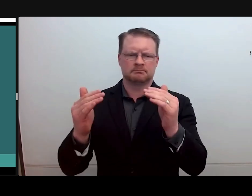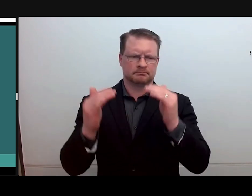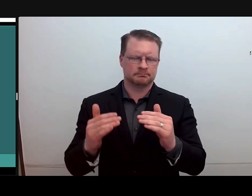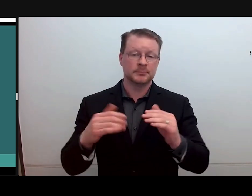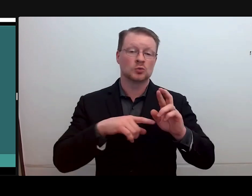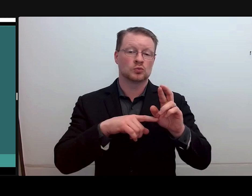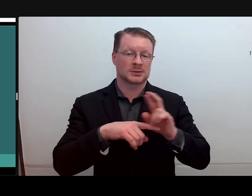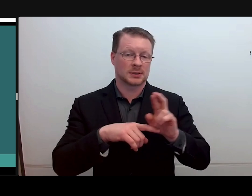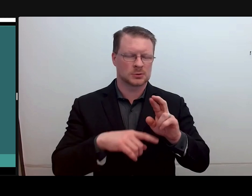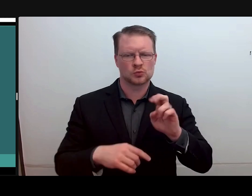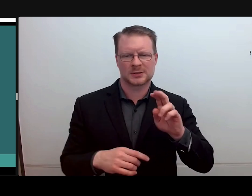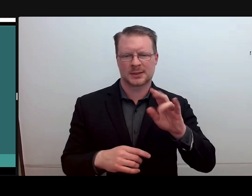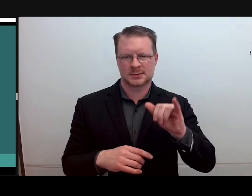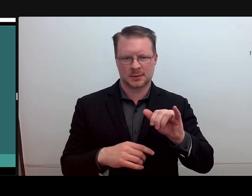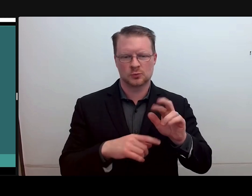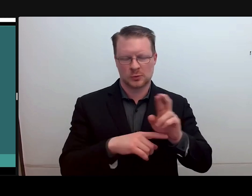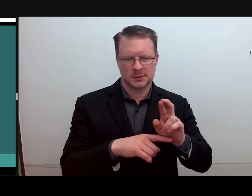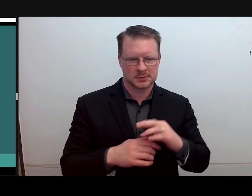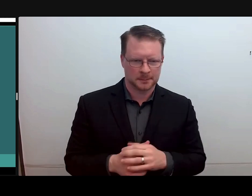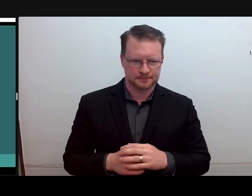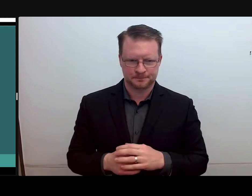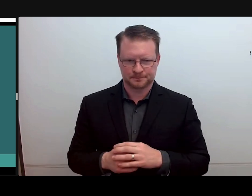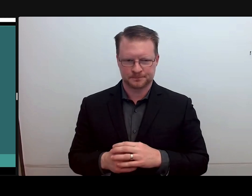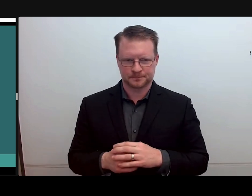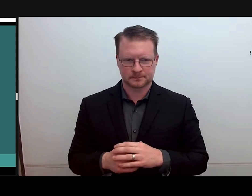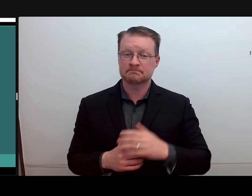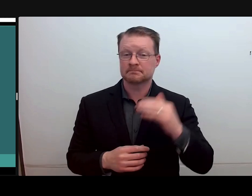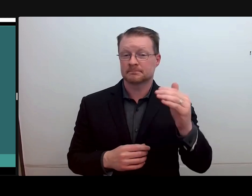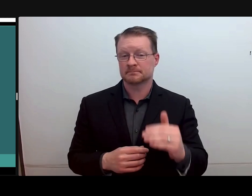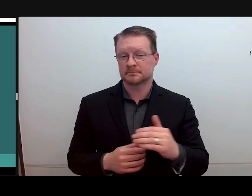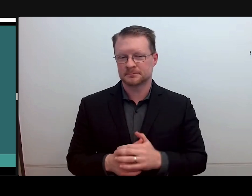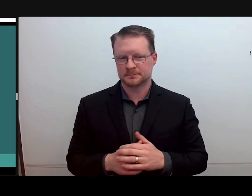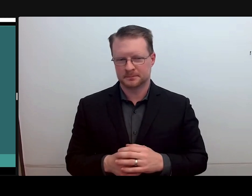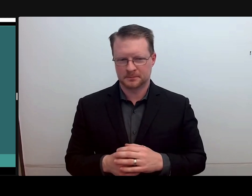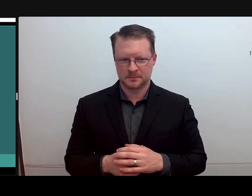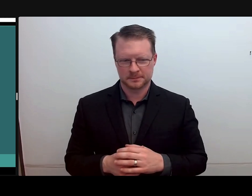So we just talked about medical students. Now I'd like to move and look at residents and residency programs. Next slide.